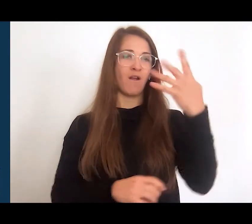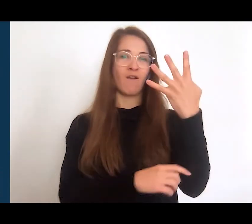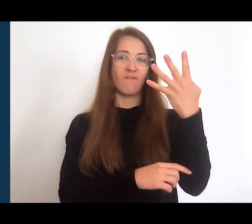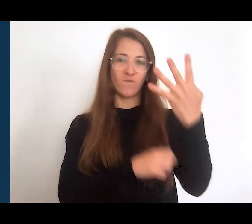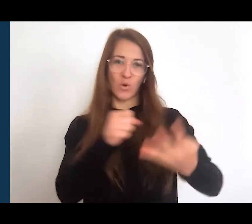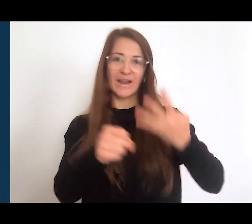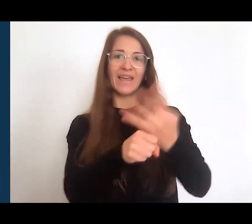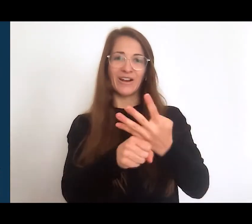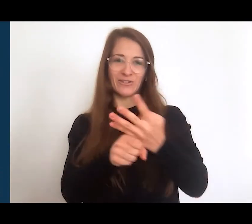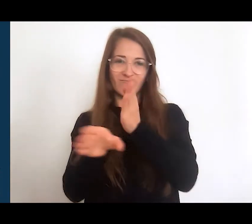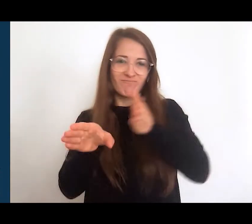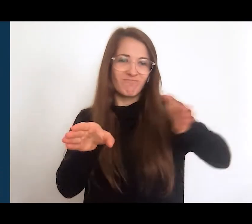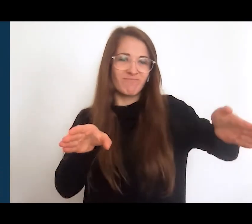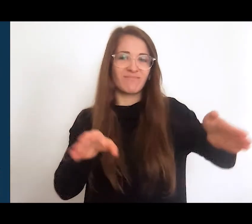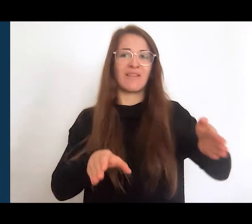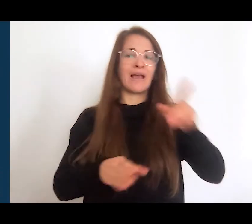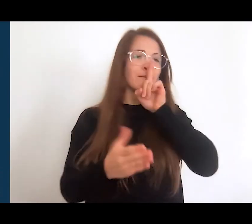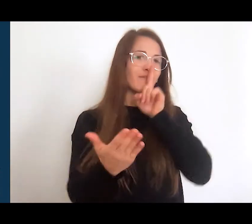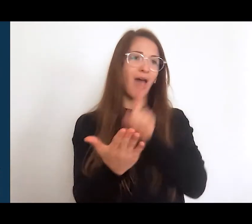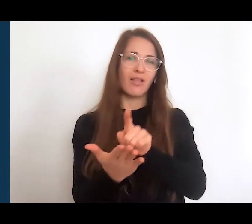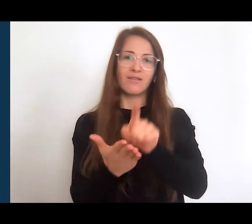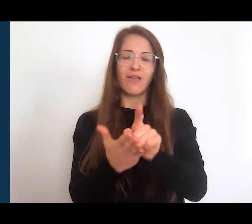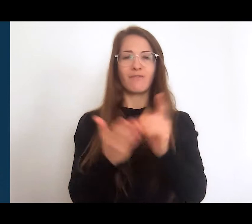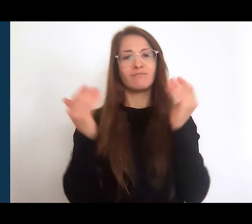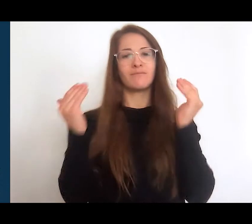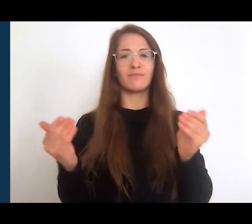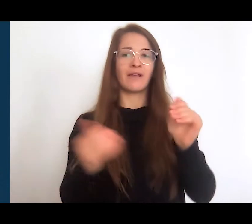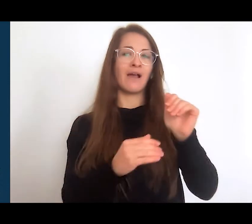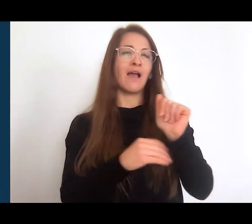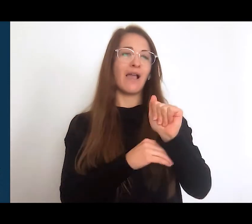FOR FOUR SUMMERS. I FELL IN LOVE WITH IT.